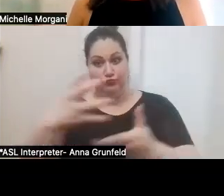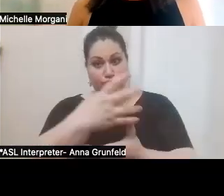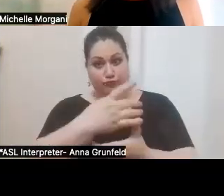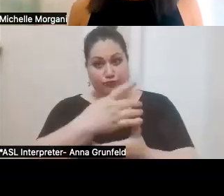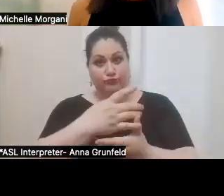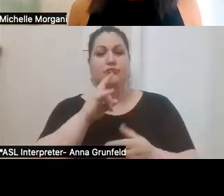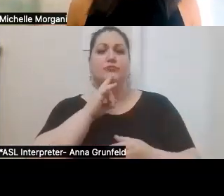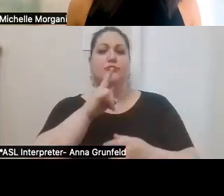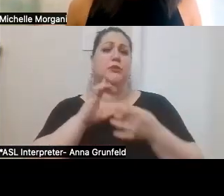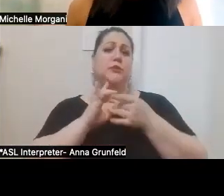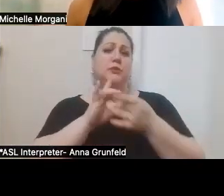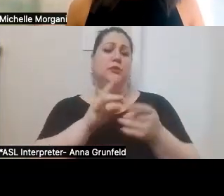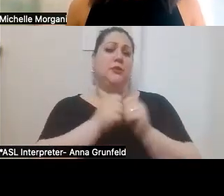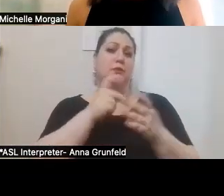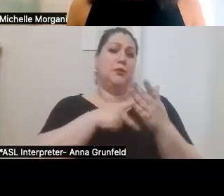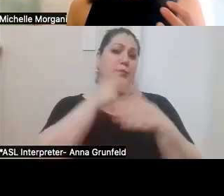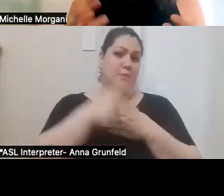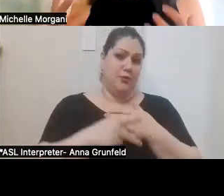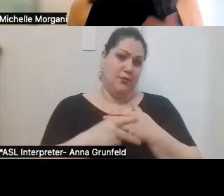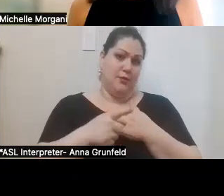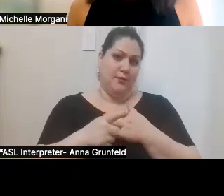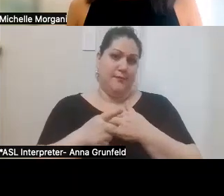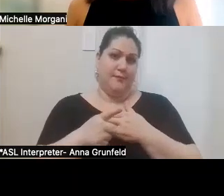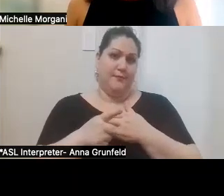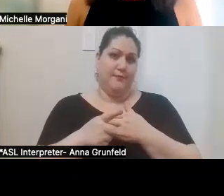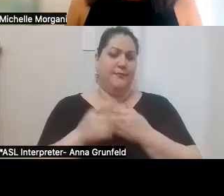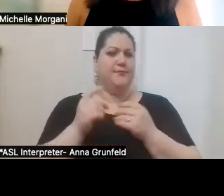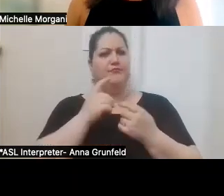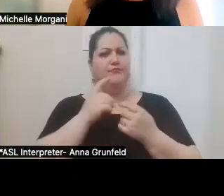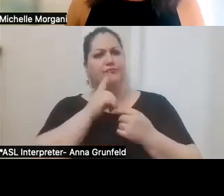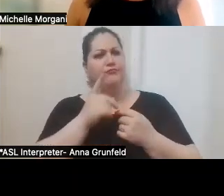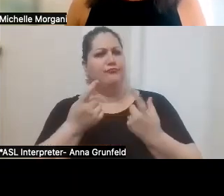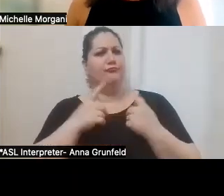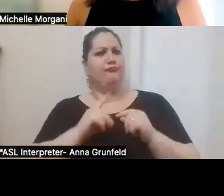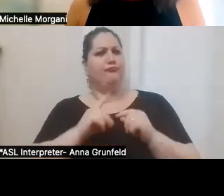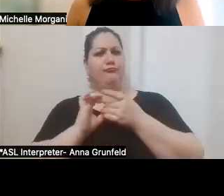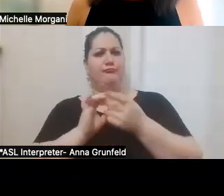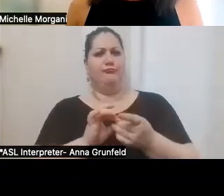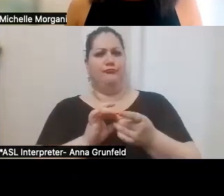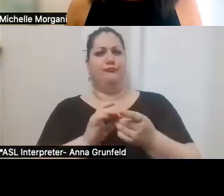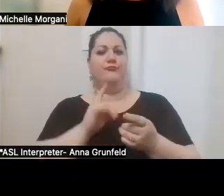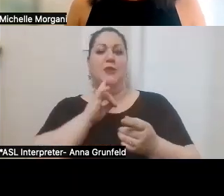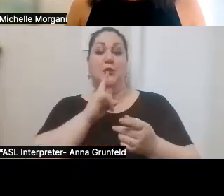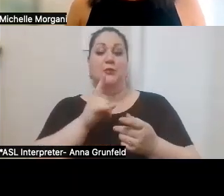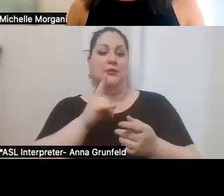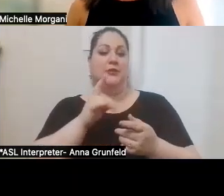So again, really relating to the fact that this is a collaborative process. It is not one person making a decision.